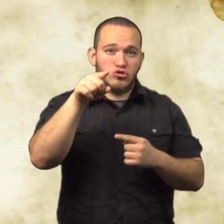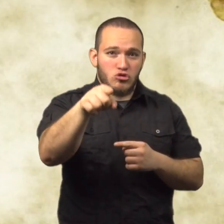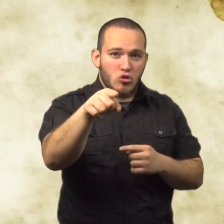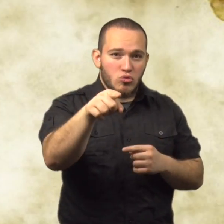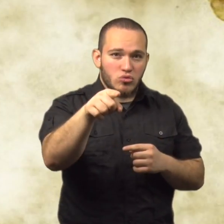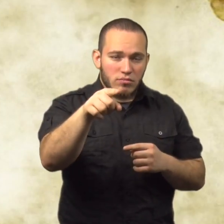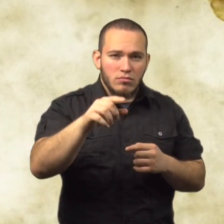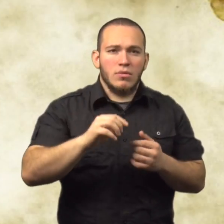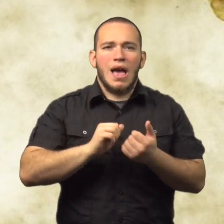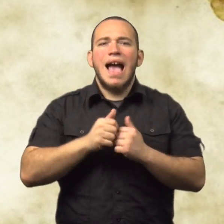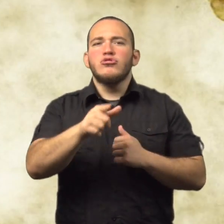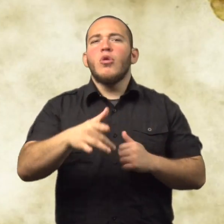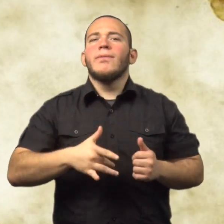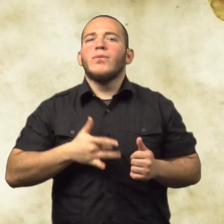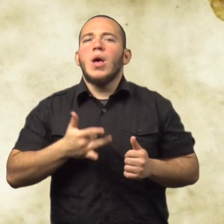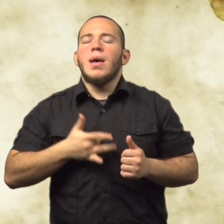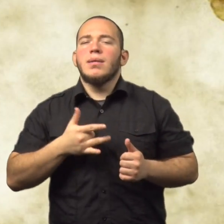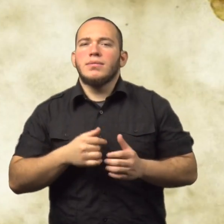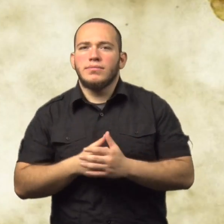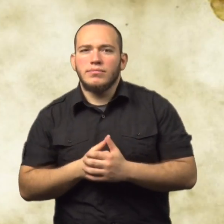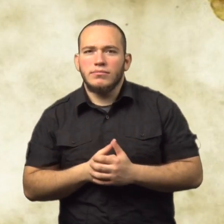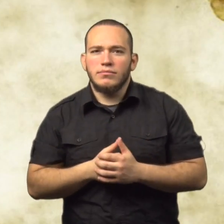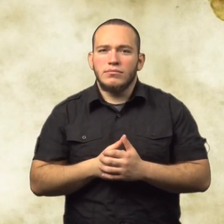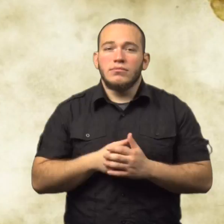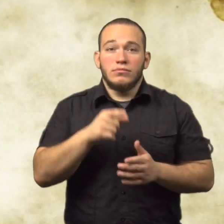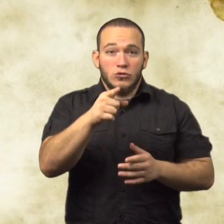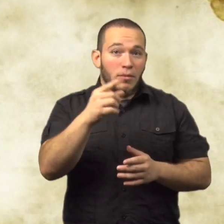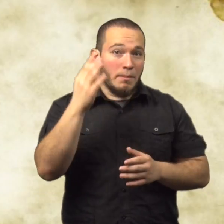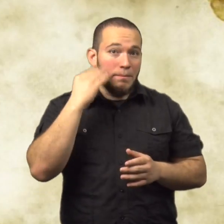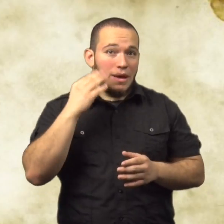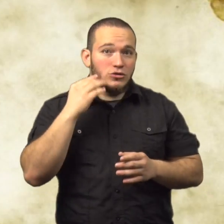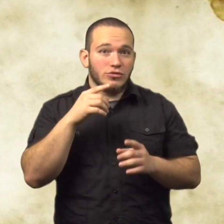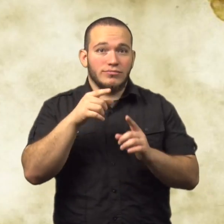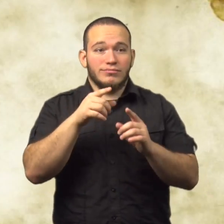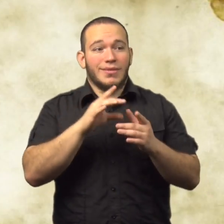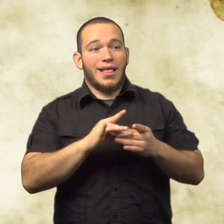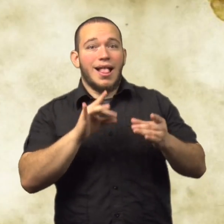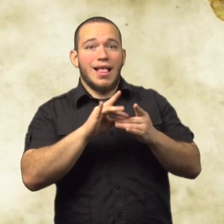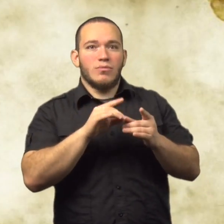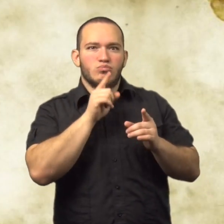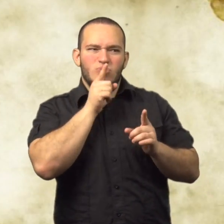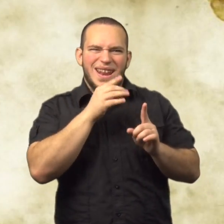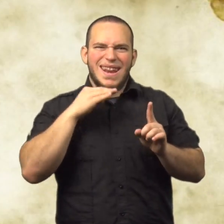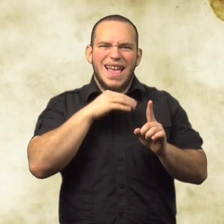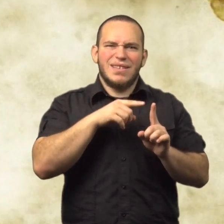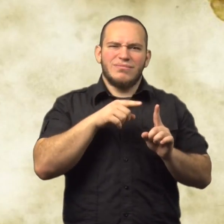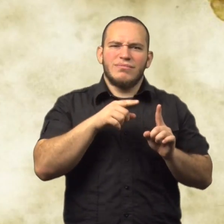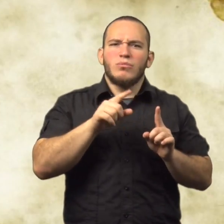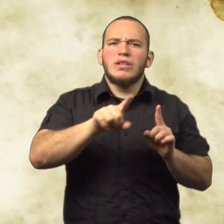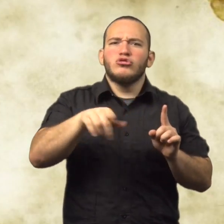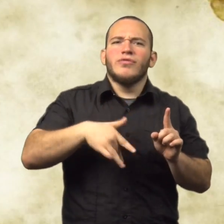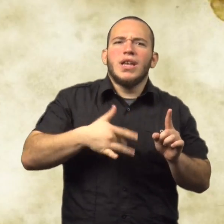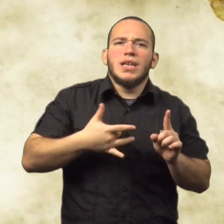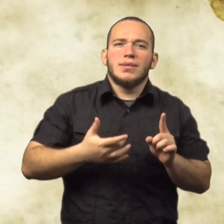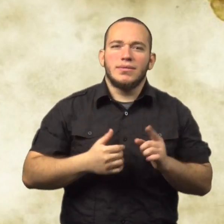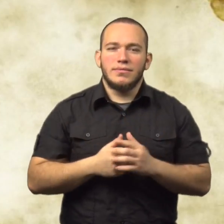Has somebody lied to you before and if so how did you feel? Have you lied to somebody else before?